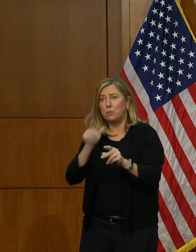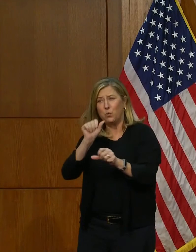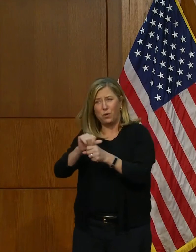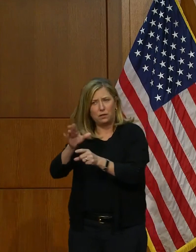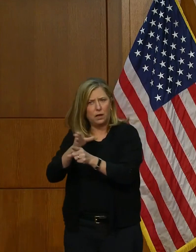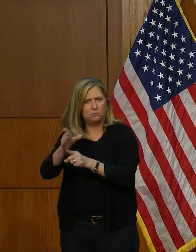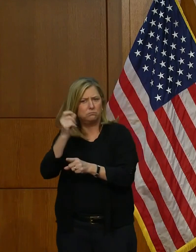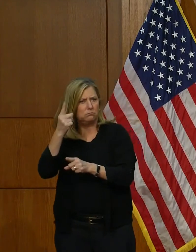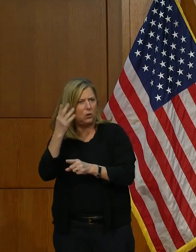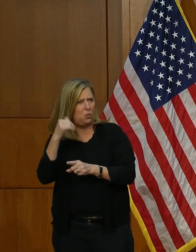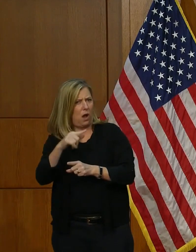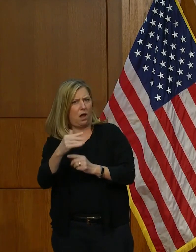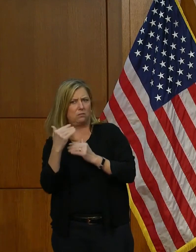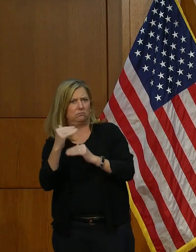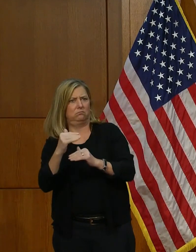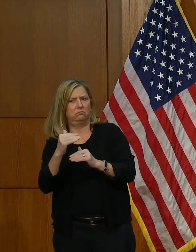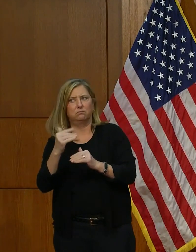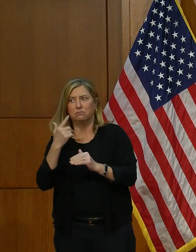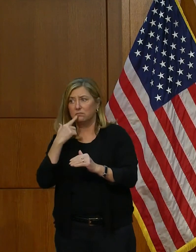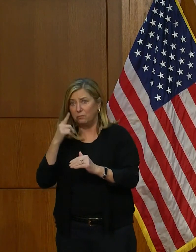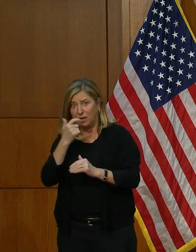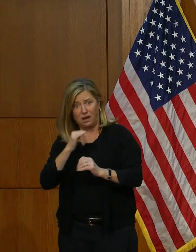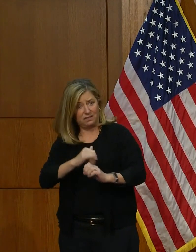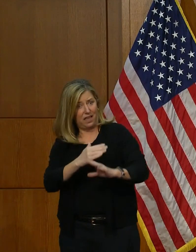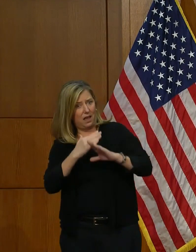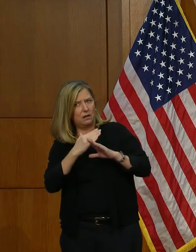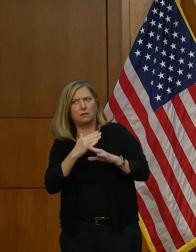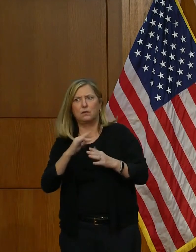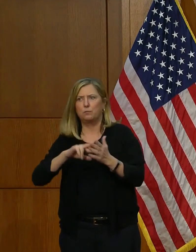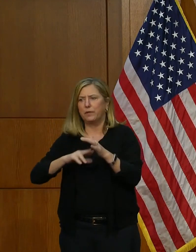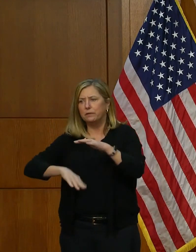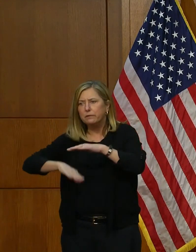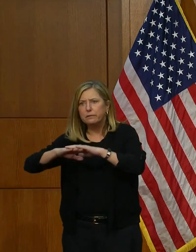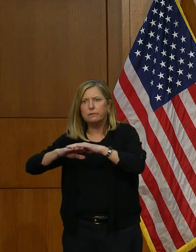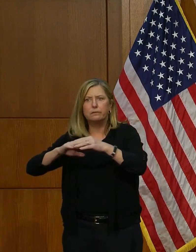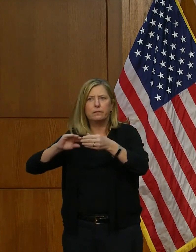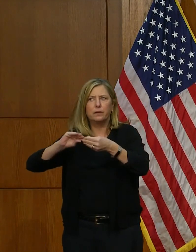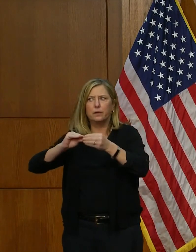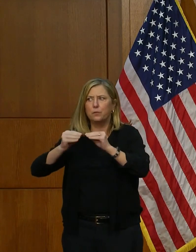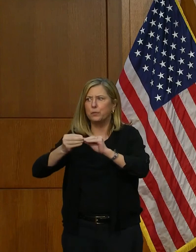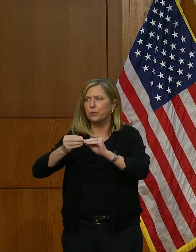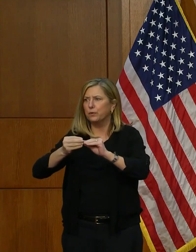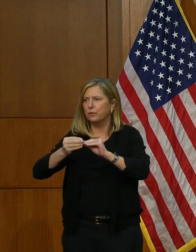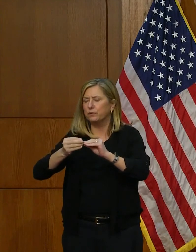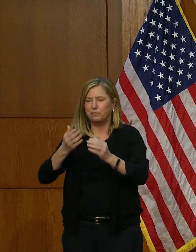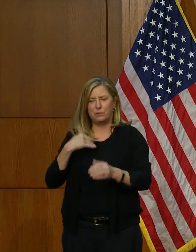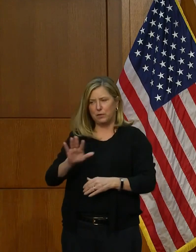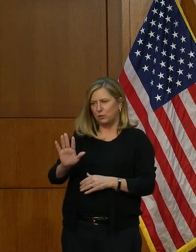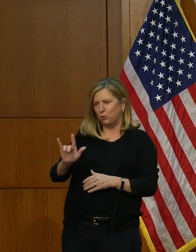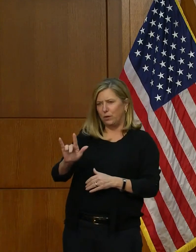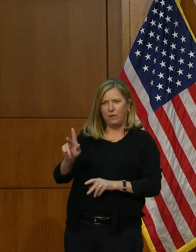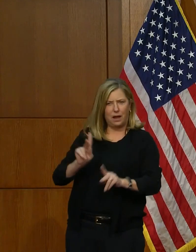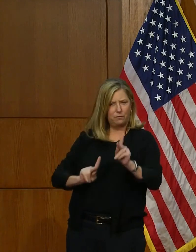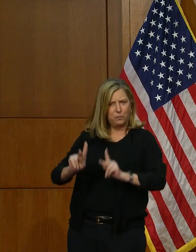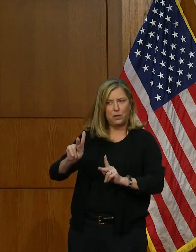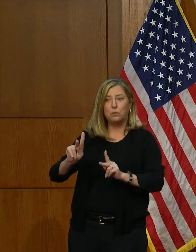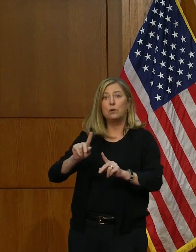WHO WORK IN THIS INDUSTRY ARE CONCERNED THEY DON'T UNDERSTAND YOUR RESTRICTIONS. SAYING BECAUSE OF THESE RESTRICTIONS,